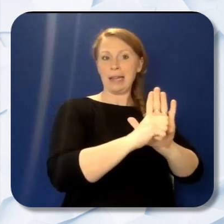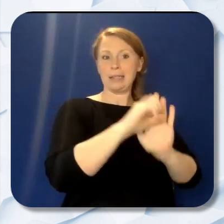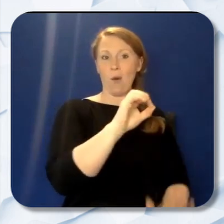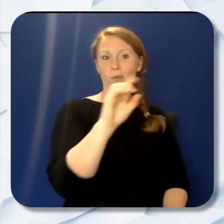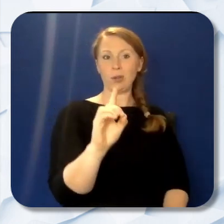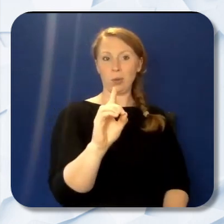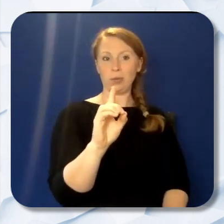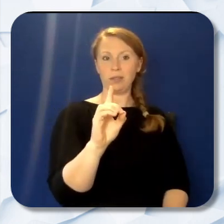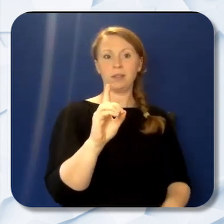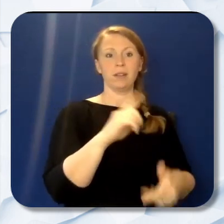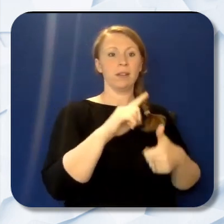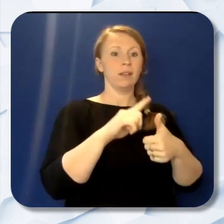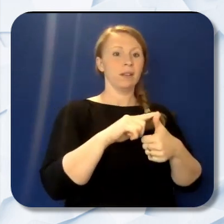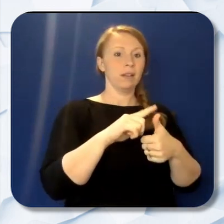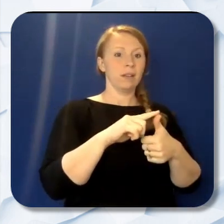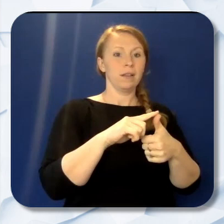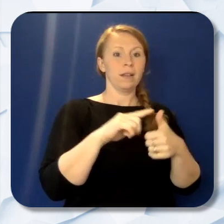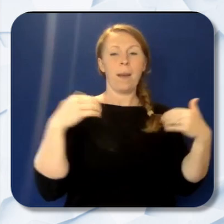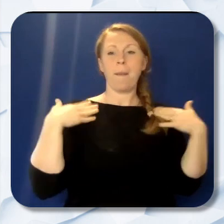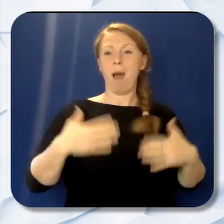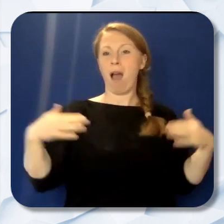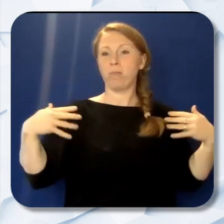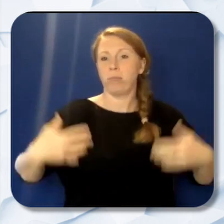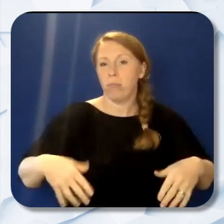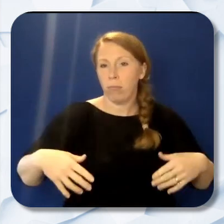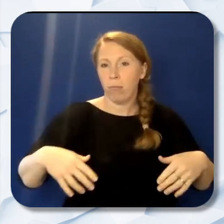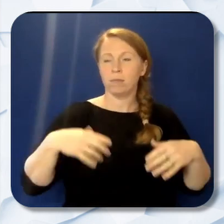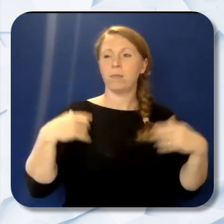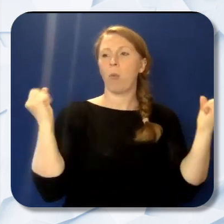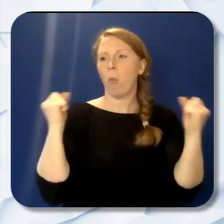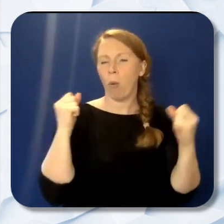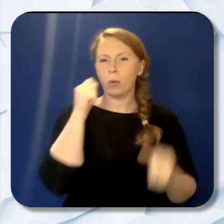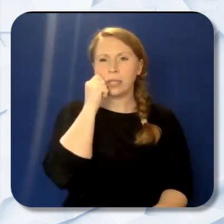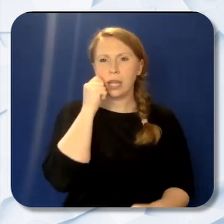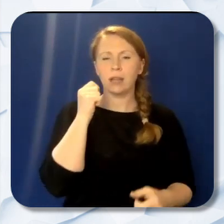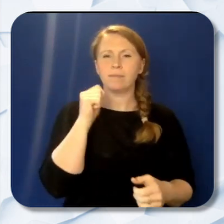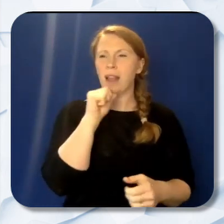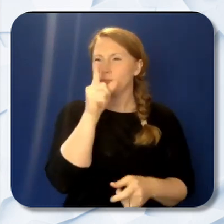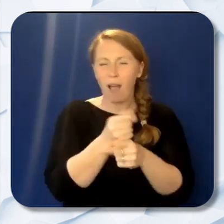breathing a limp body, or cold or discolored skin. Um! If these signs are observed, there's a couple